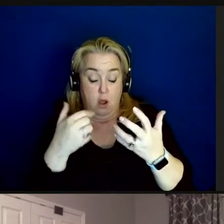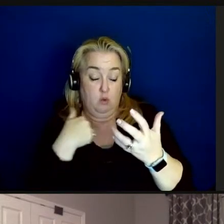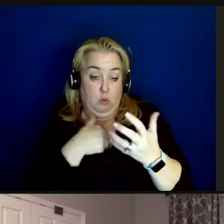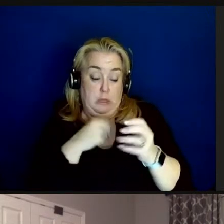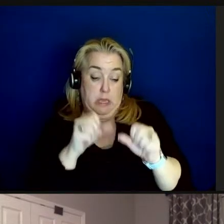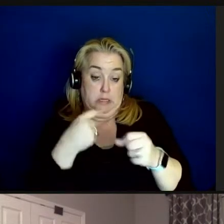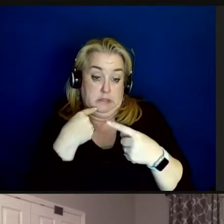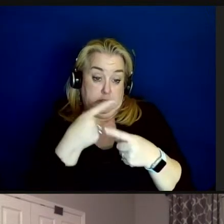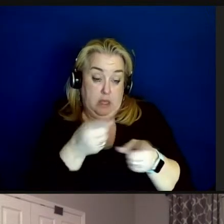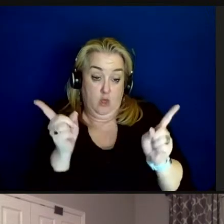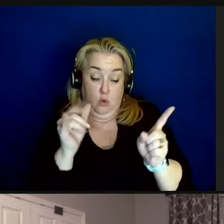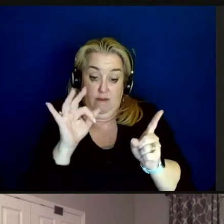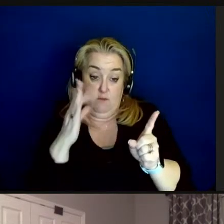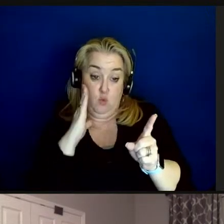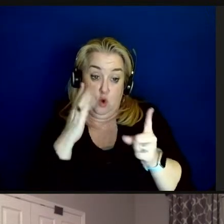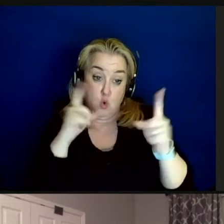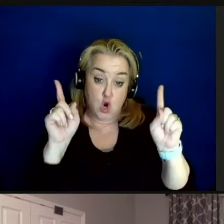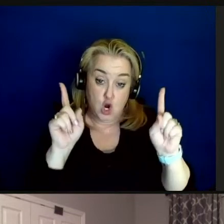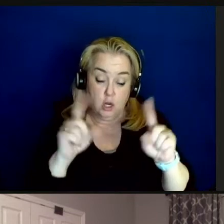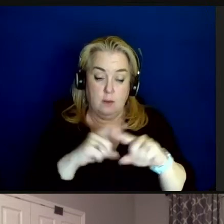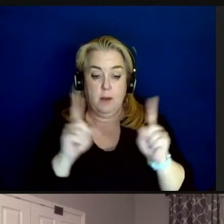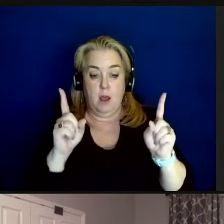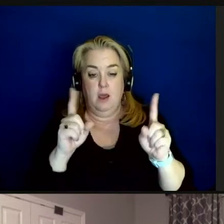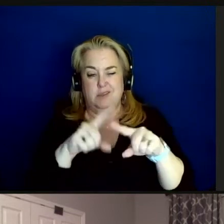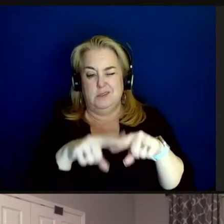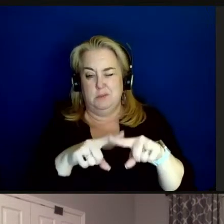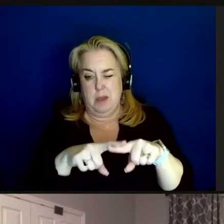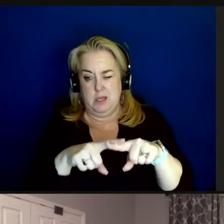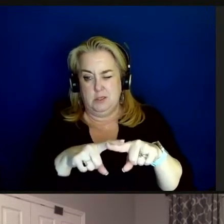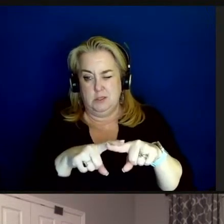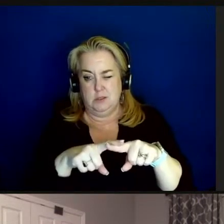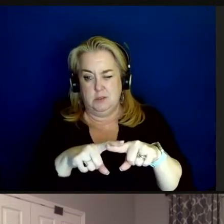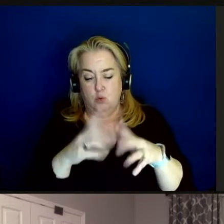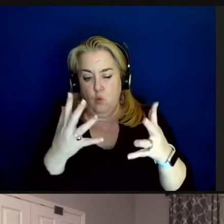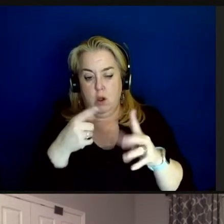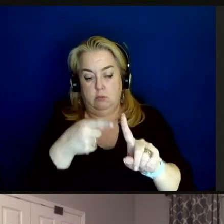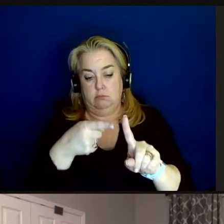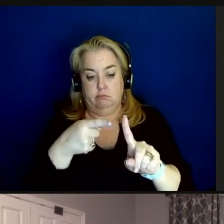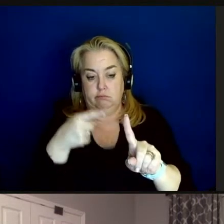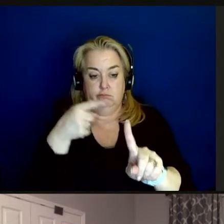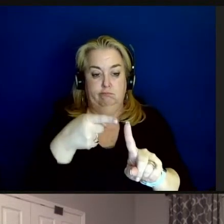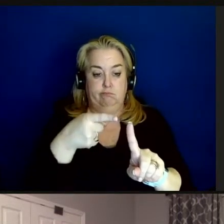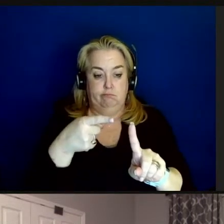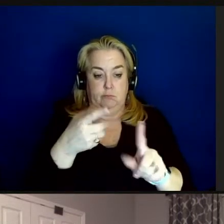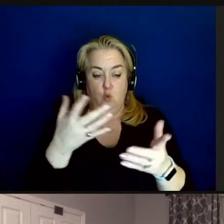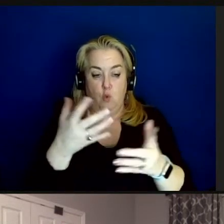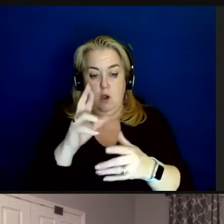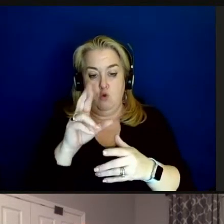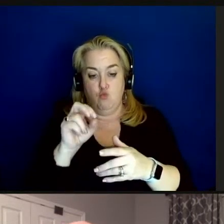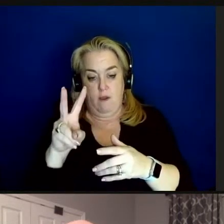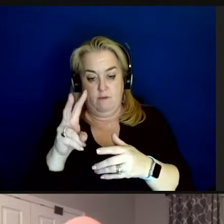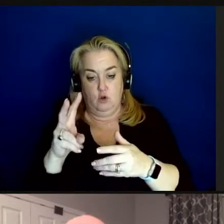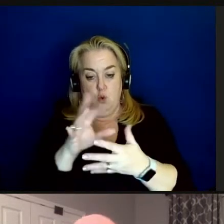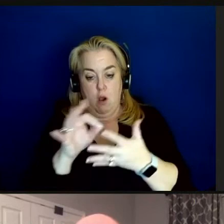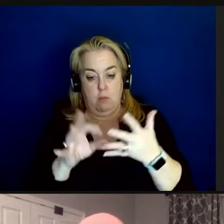WE'RE JUST LOOKING FOR THAT WE CAN RUN ANY SCENARIO LIKE